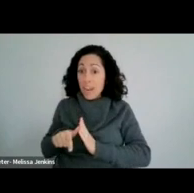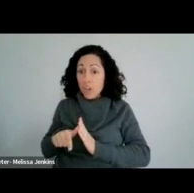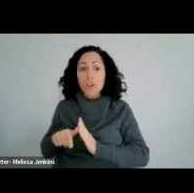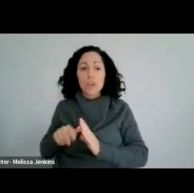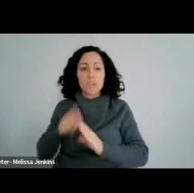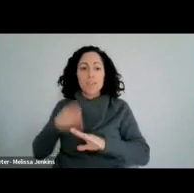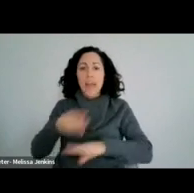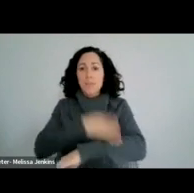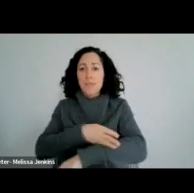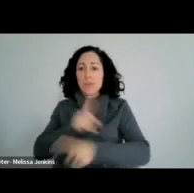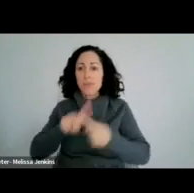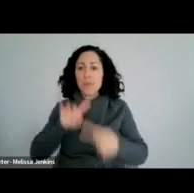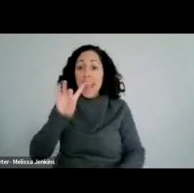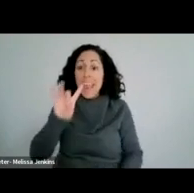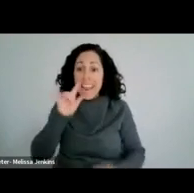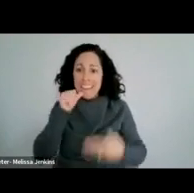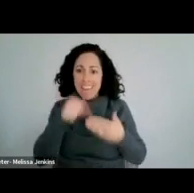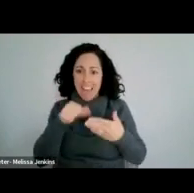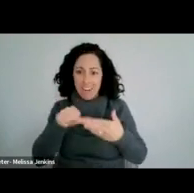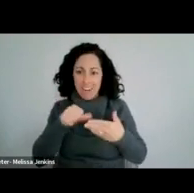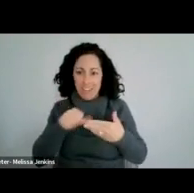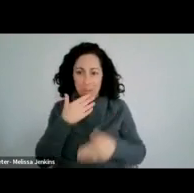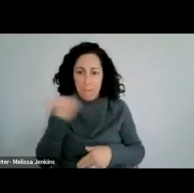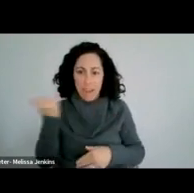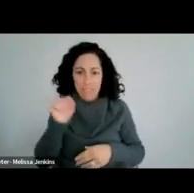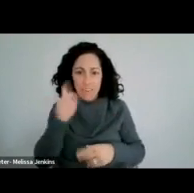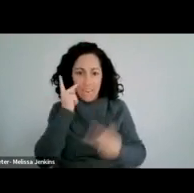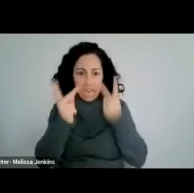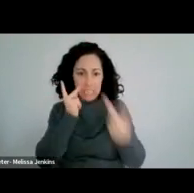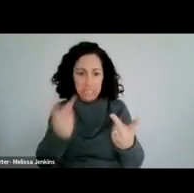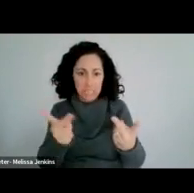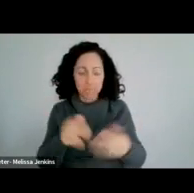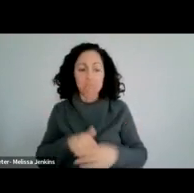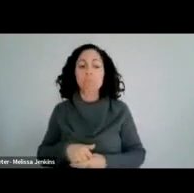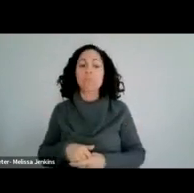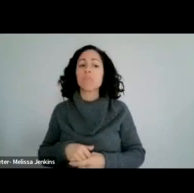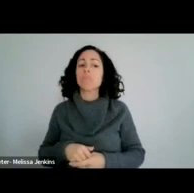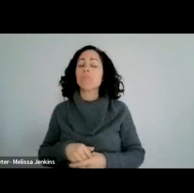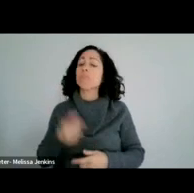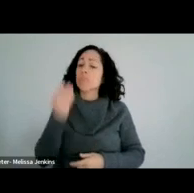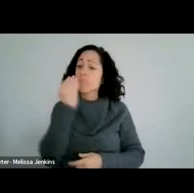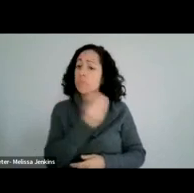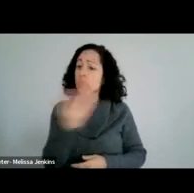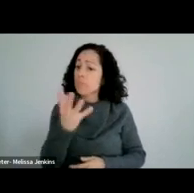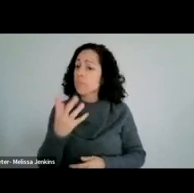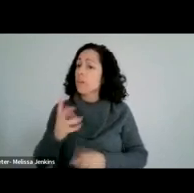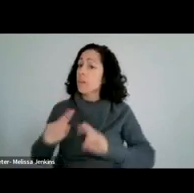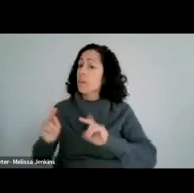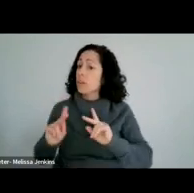All treated participants had a wide range of vision loss or visual acuity.